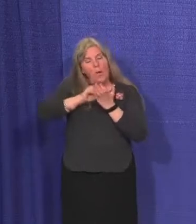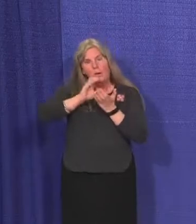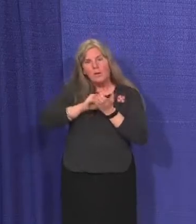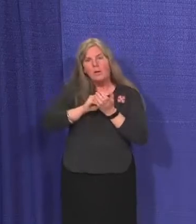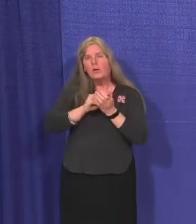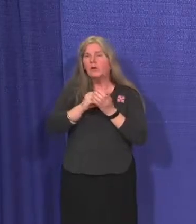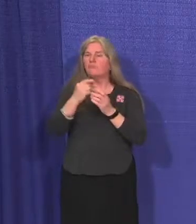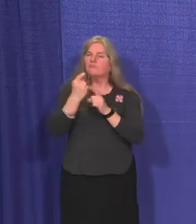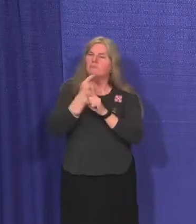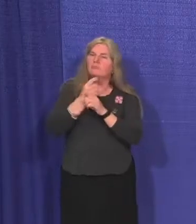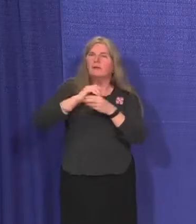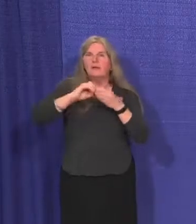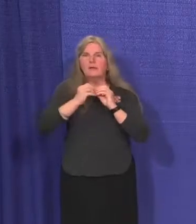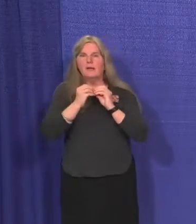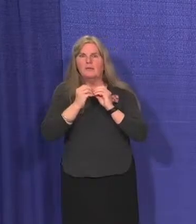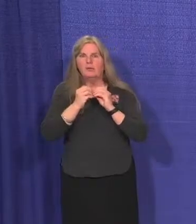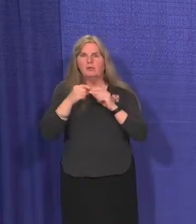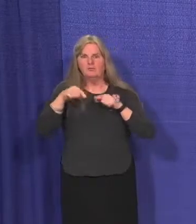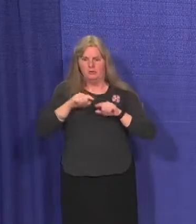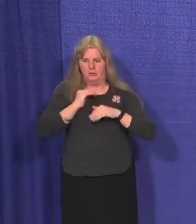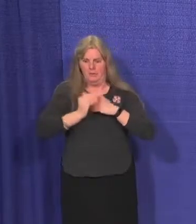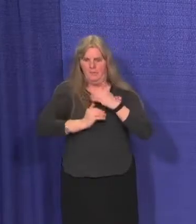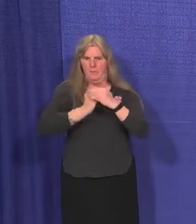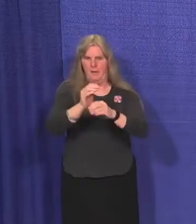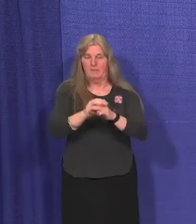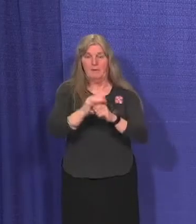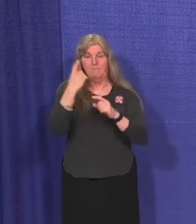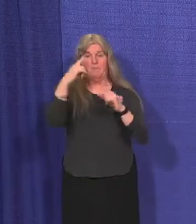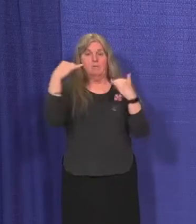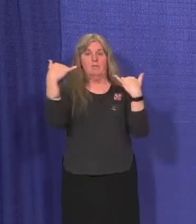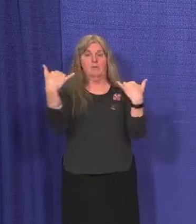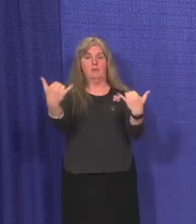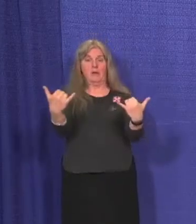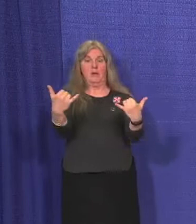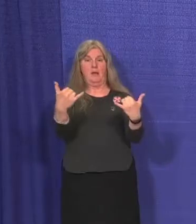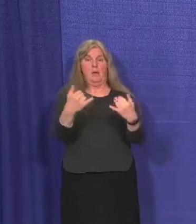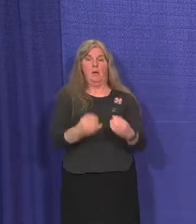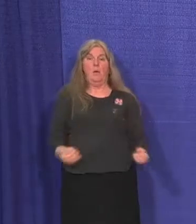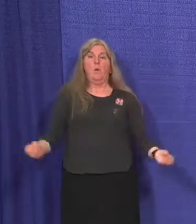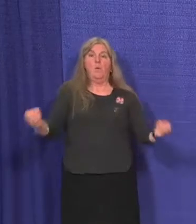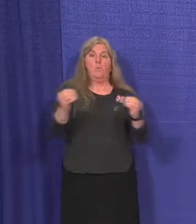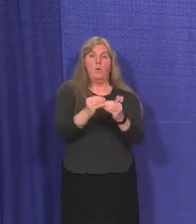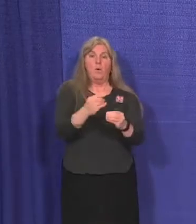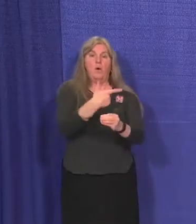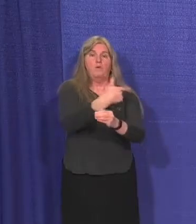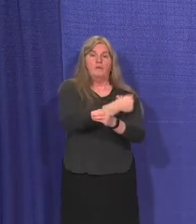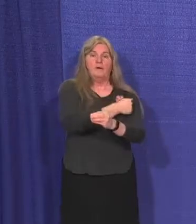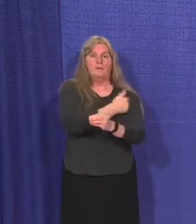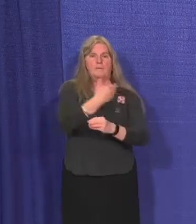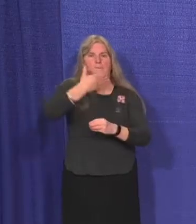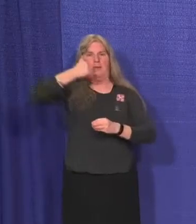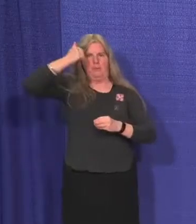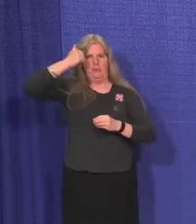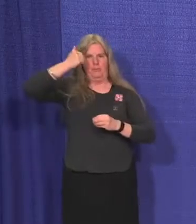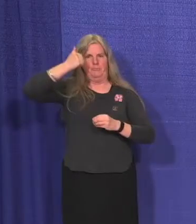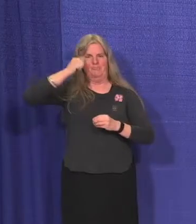well for herd immunity. It depends on too many things. The more people vaccinated the